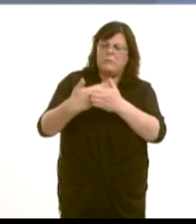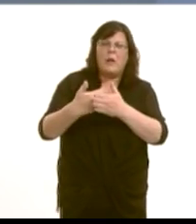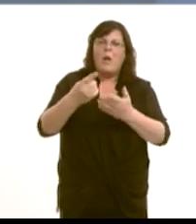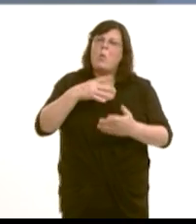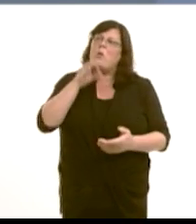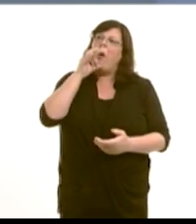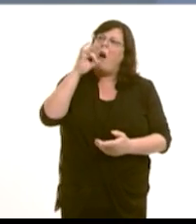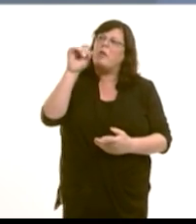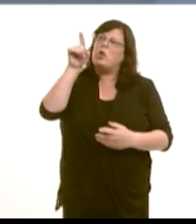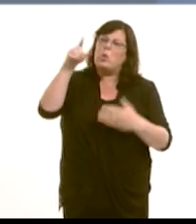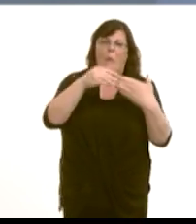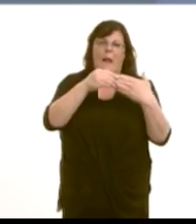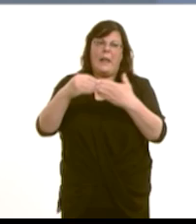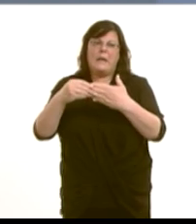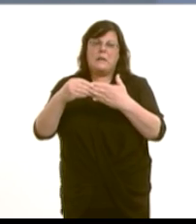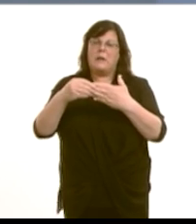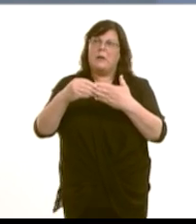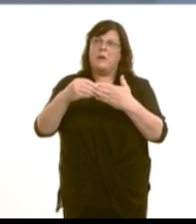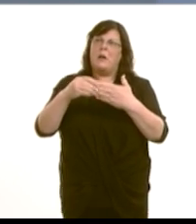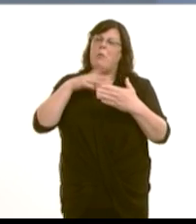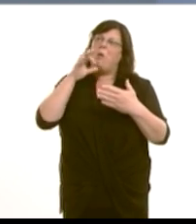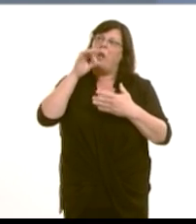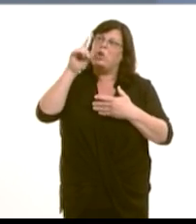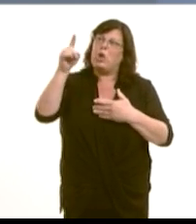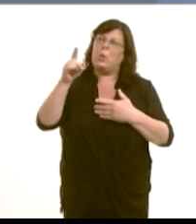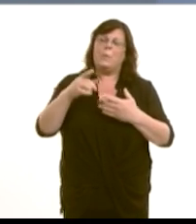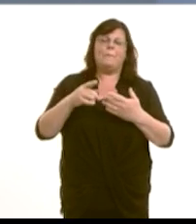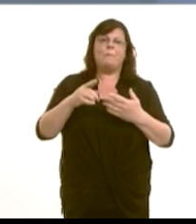in the Assembly here to ask you the question, ëRight, youíve committed this money to the